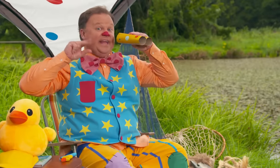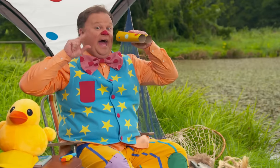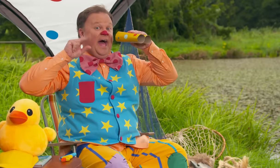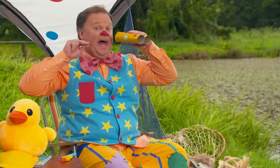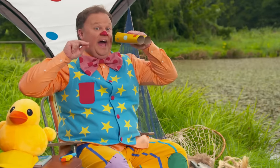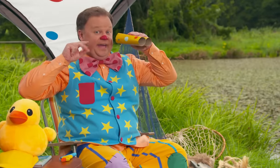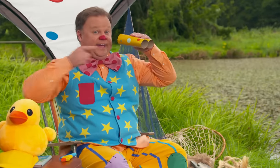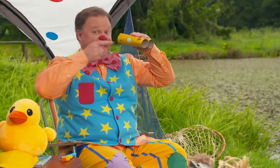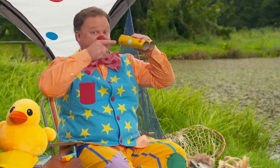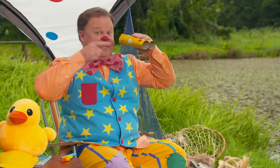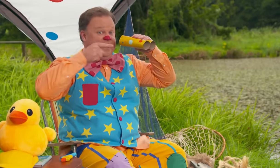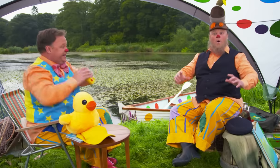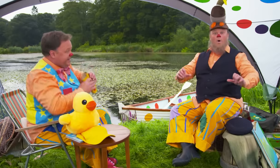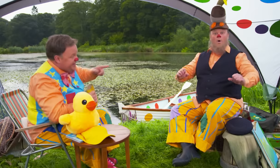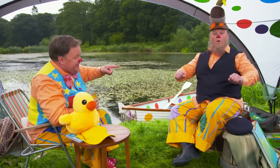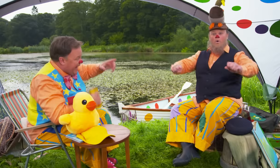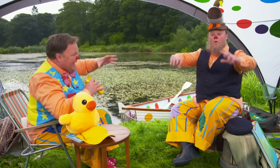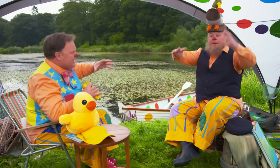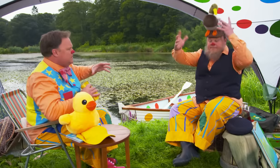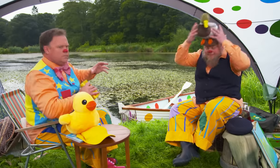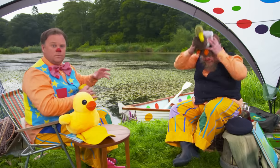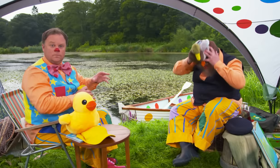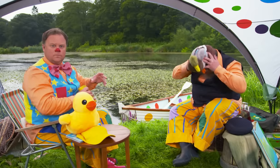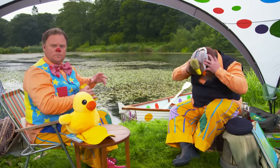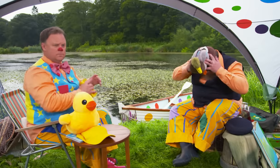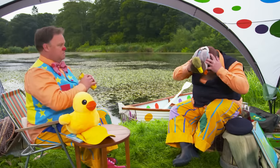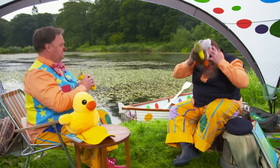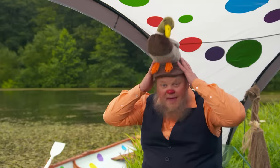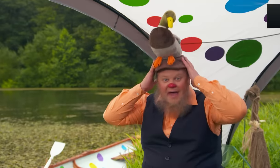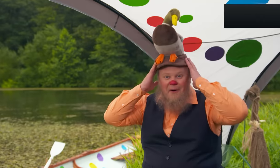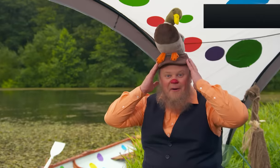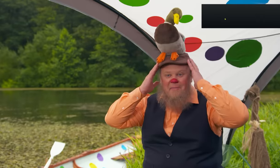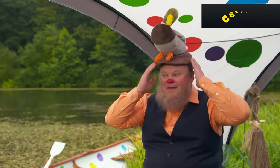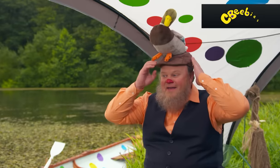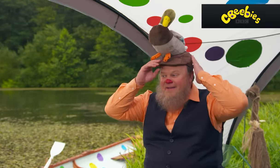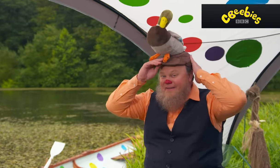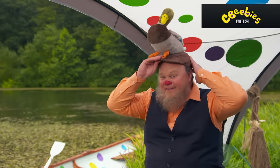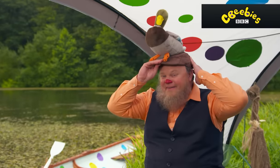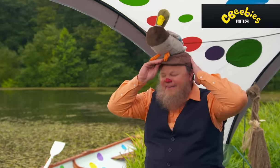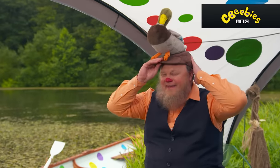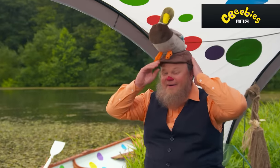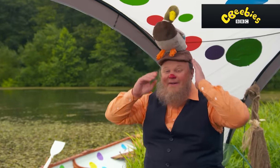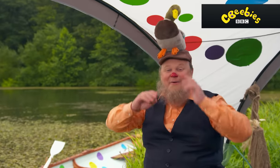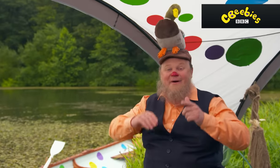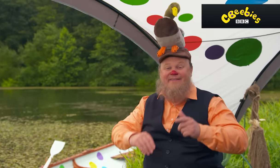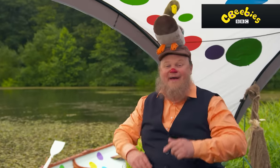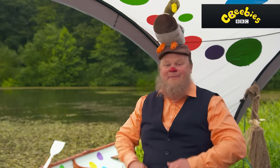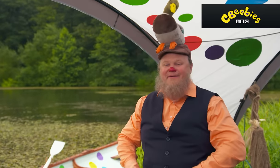duck hang on a minute i think i know what's happened